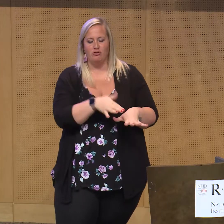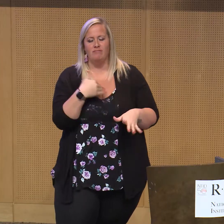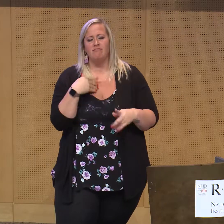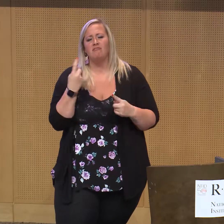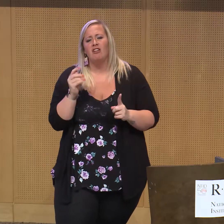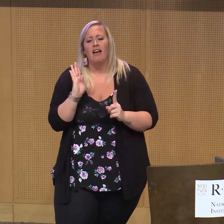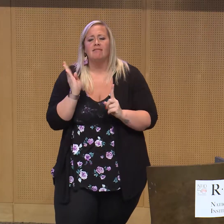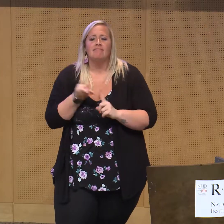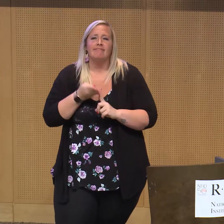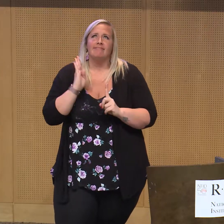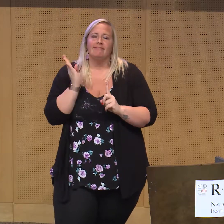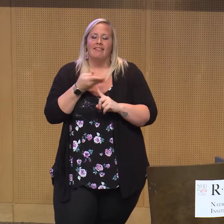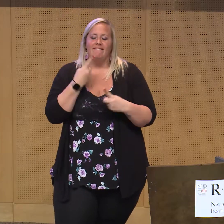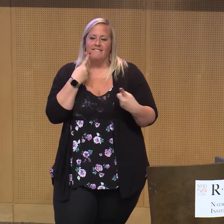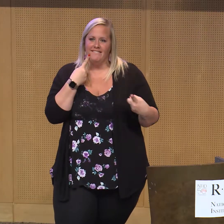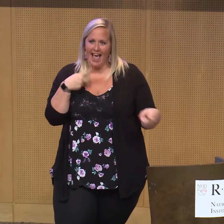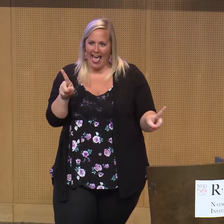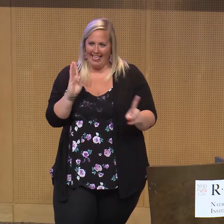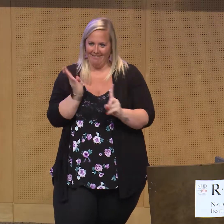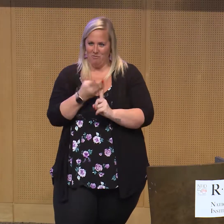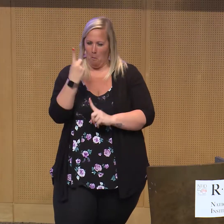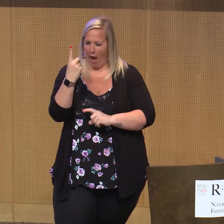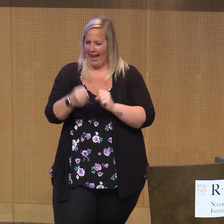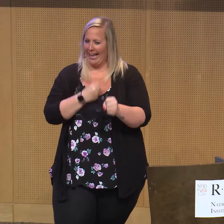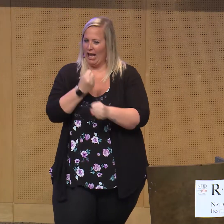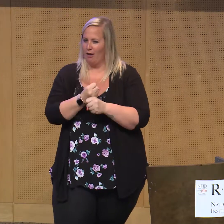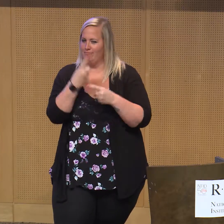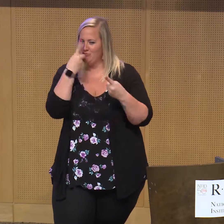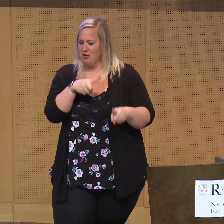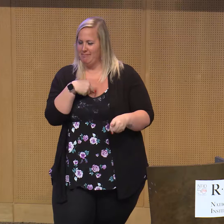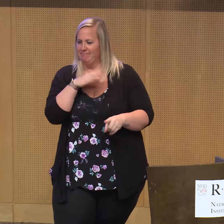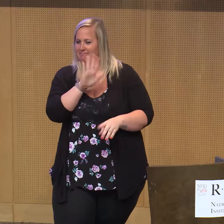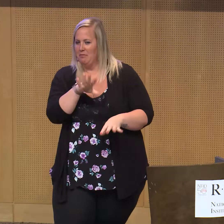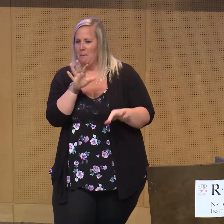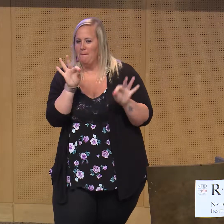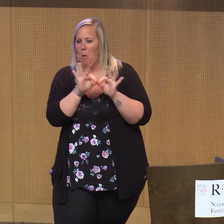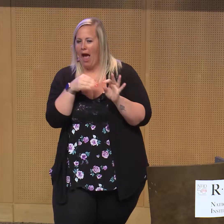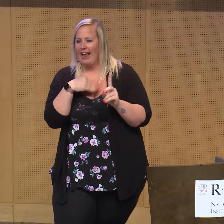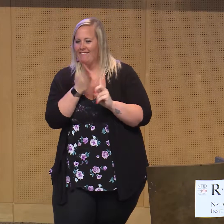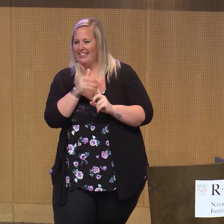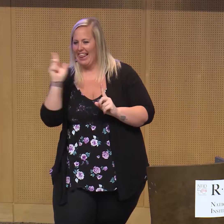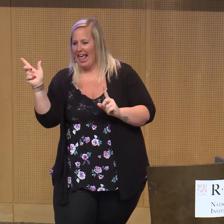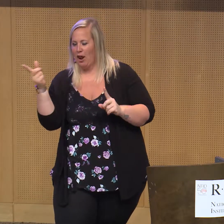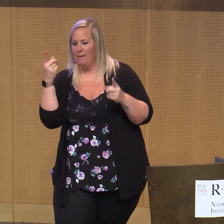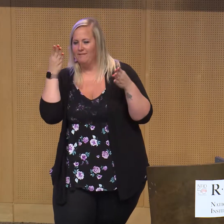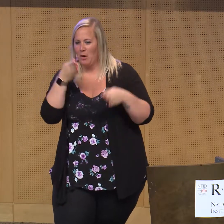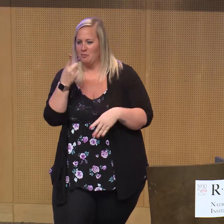I worked really hard on them because they wanted me to stay in a mainstream environment, but I was able to finally convince them.